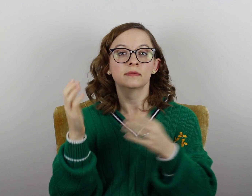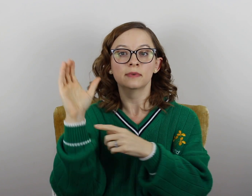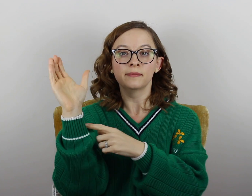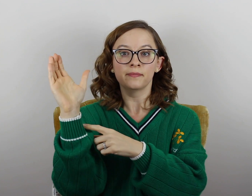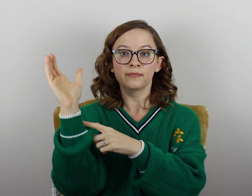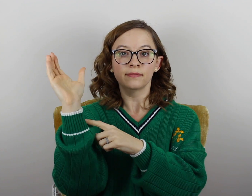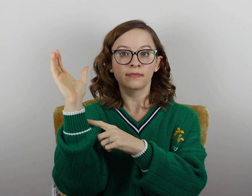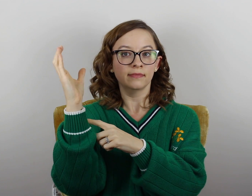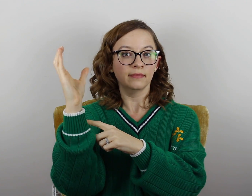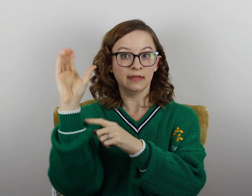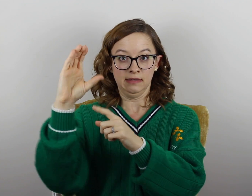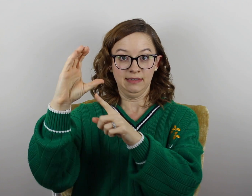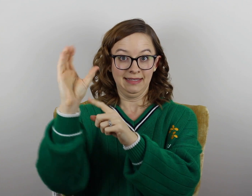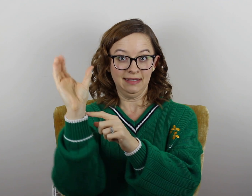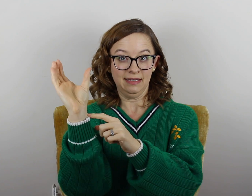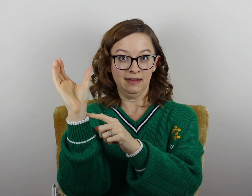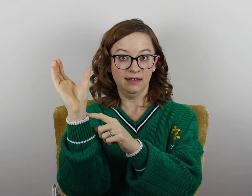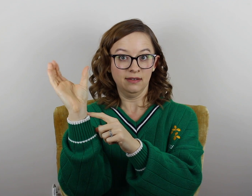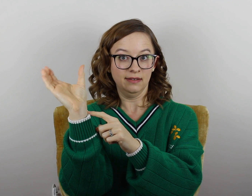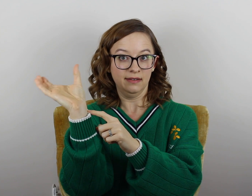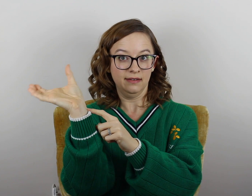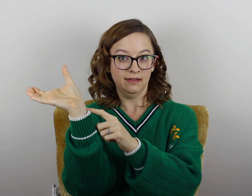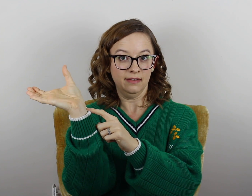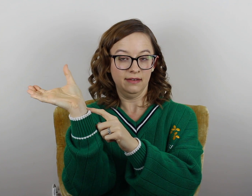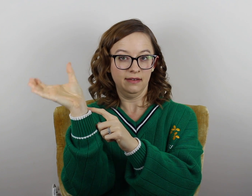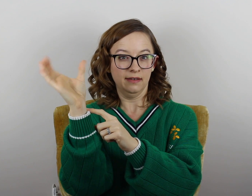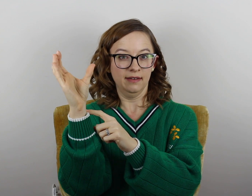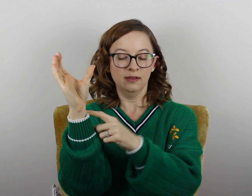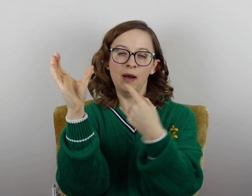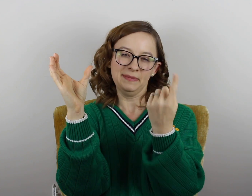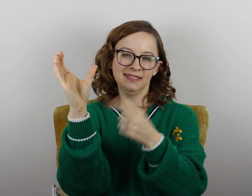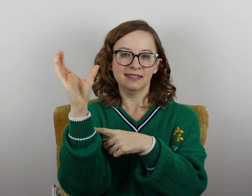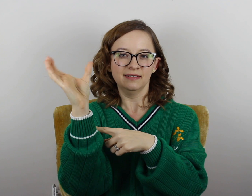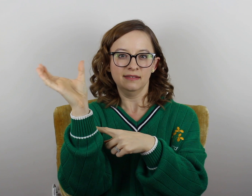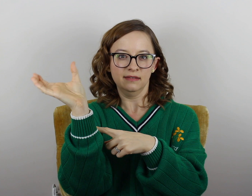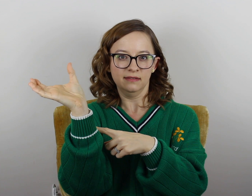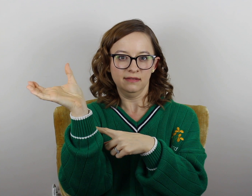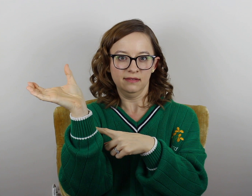The next stretch is again with the "C" but turn it in a backwards motion.